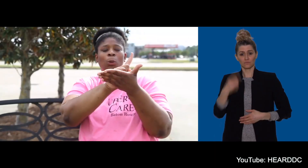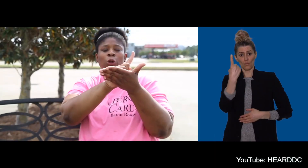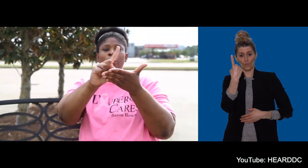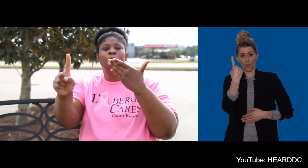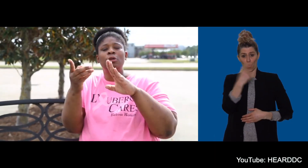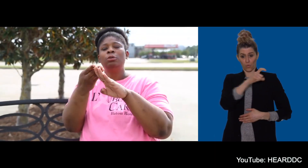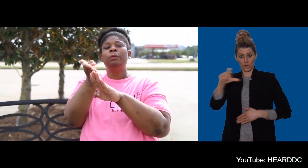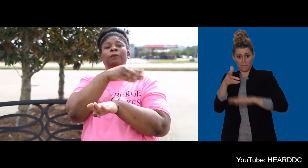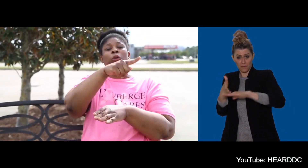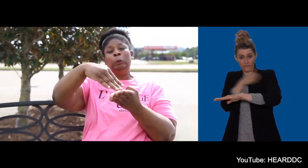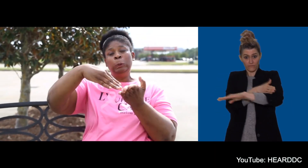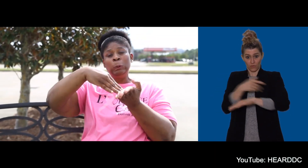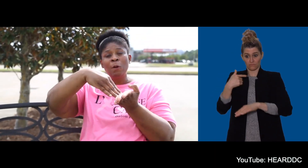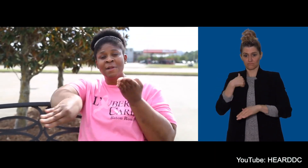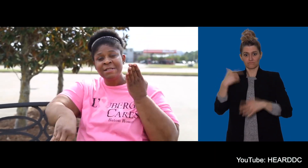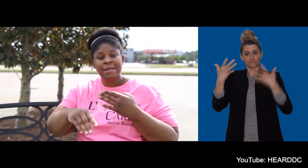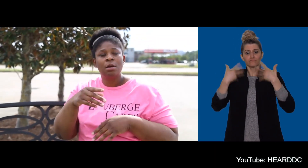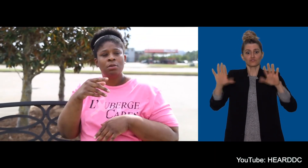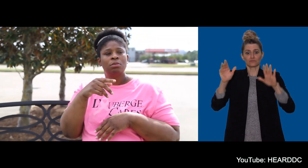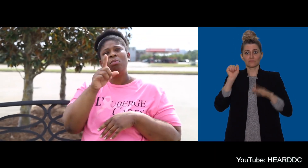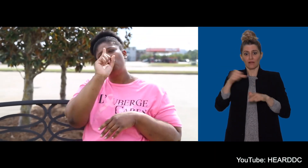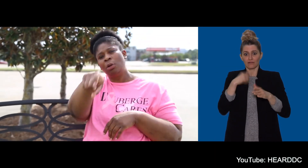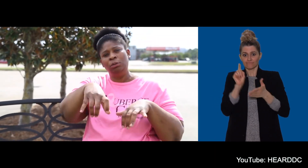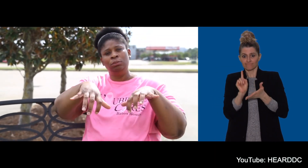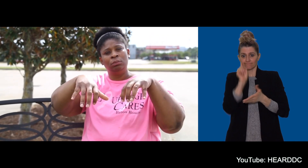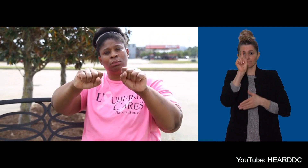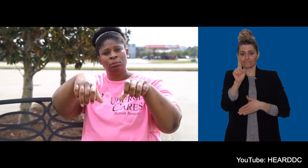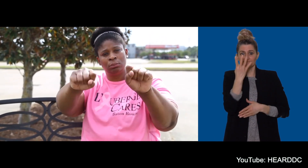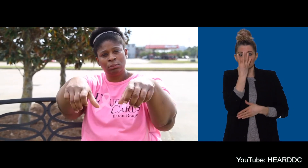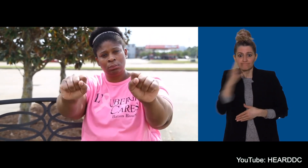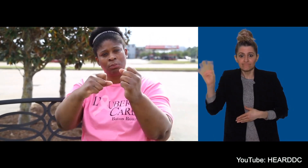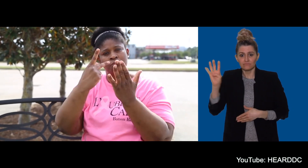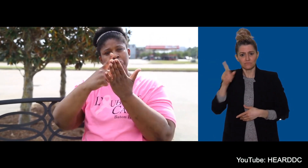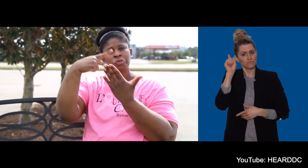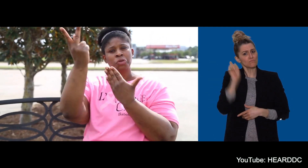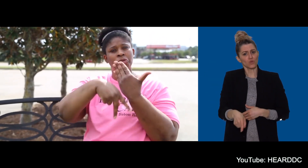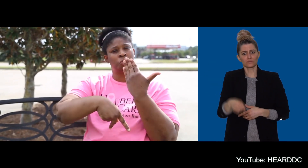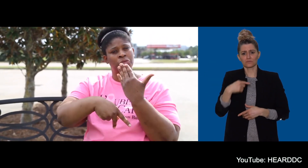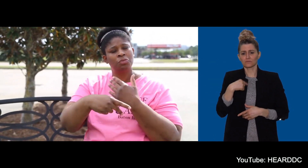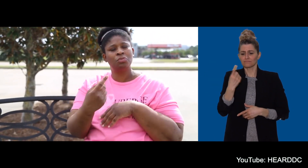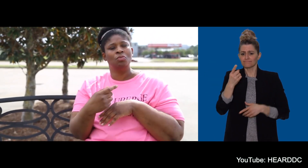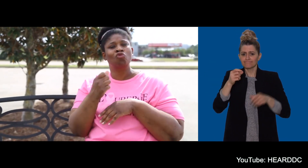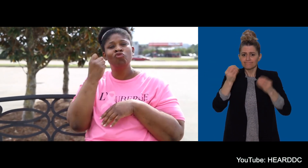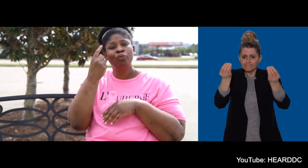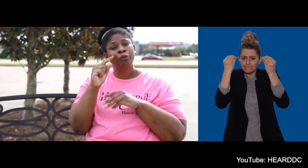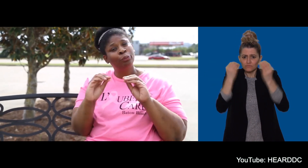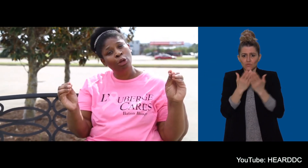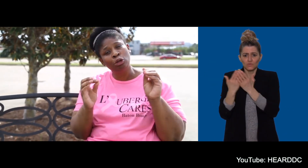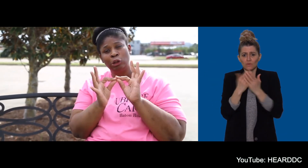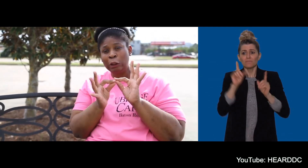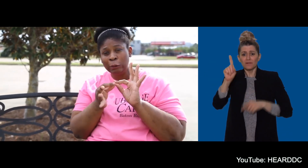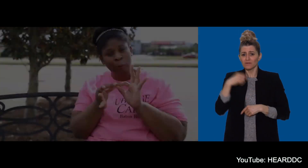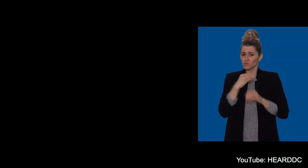During the week before you're released, you must complete a program consisting of classes. But, no interpreters are provided.